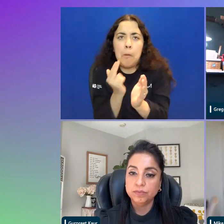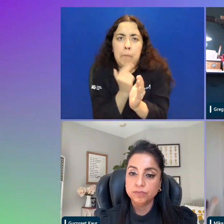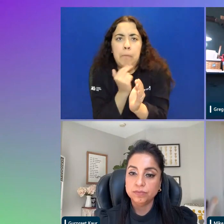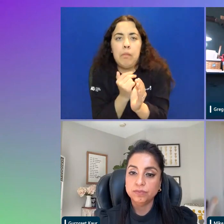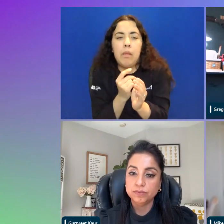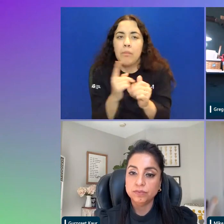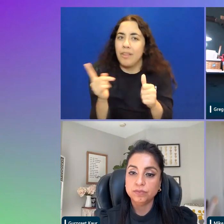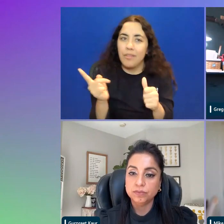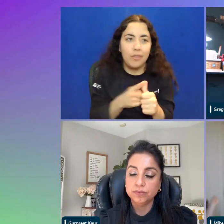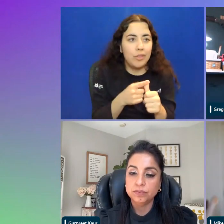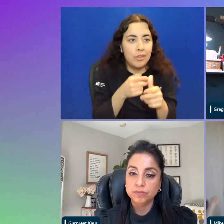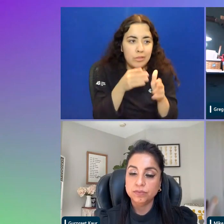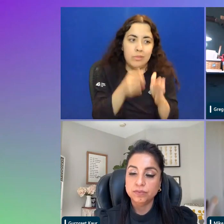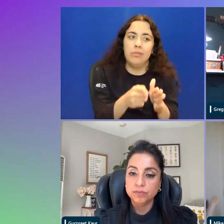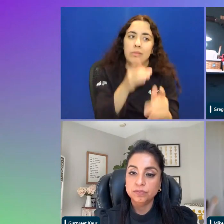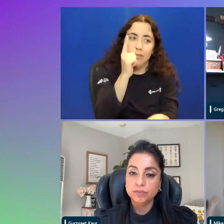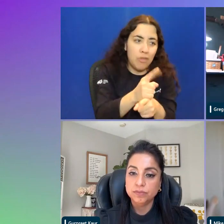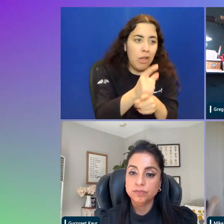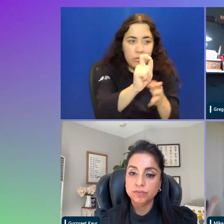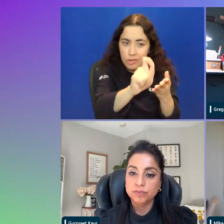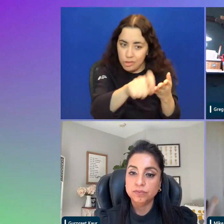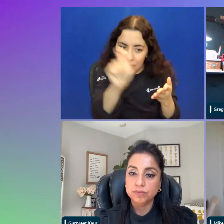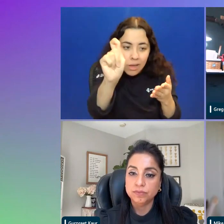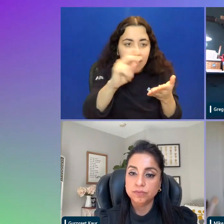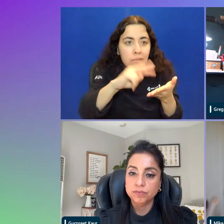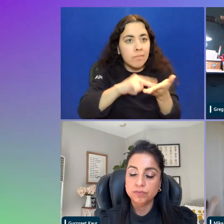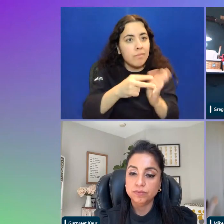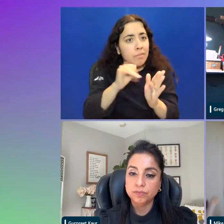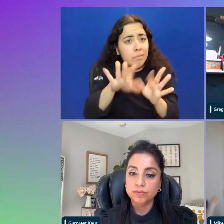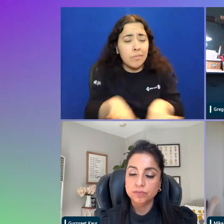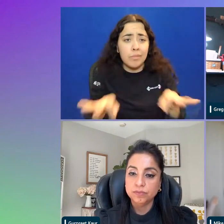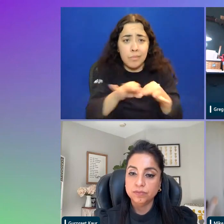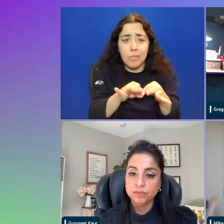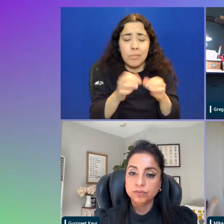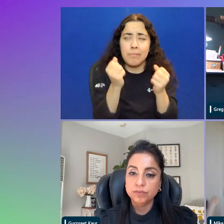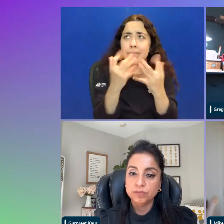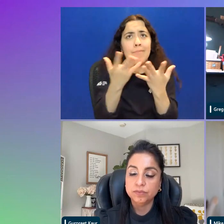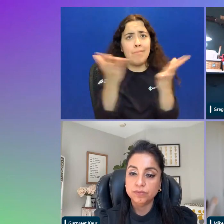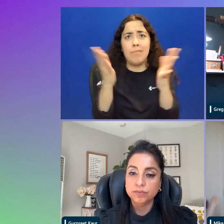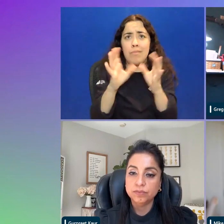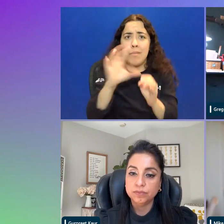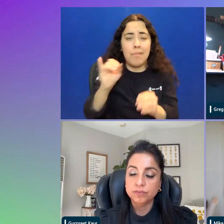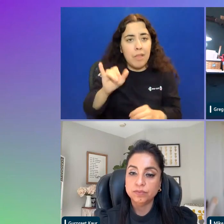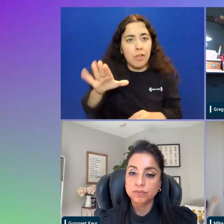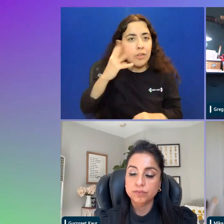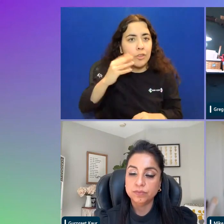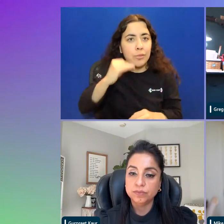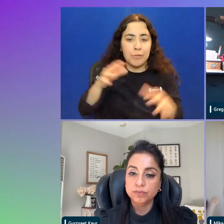one right was really, really important. And I had this experience at multiple companies where the company was still new